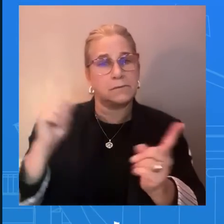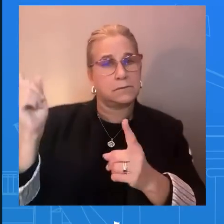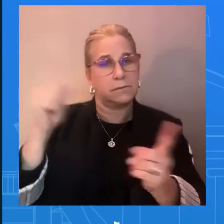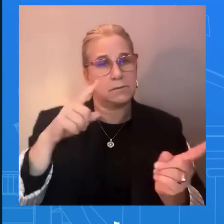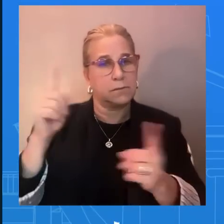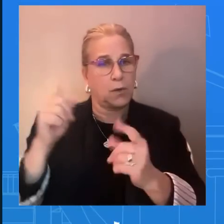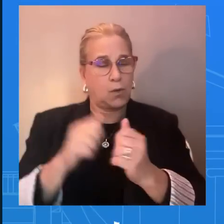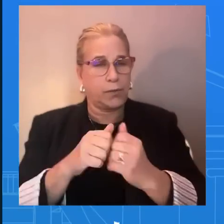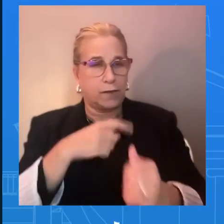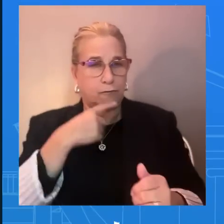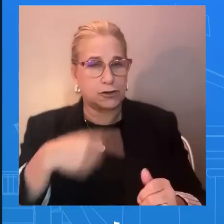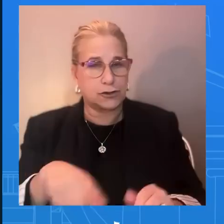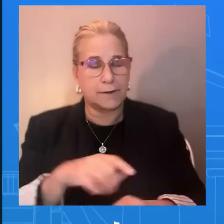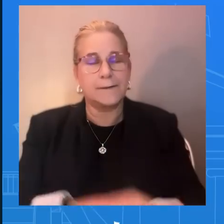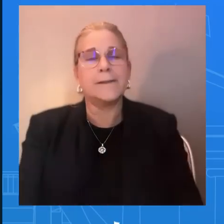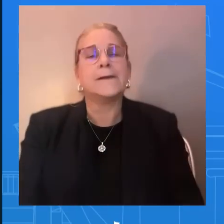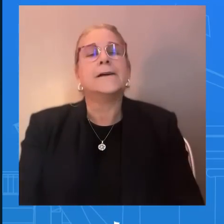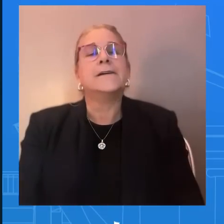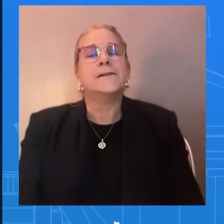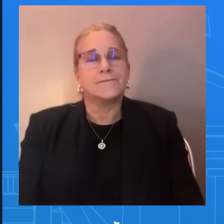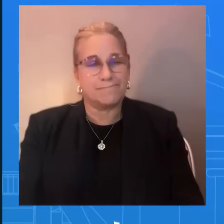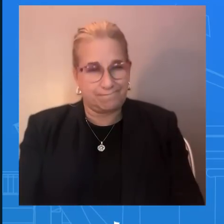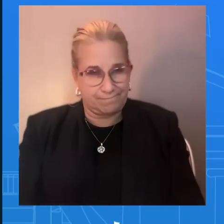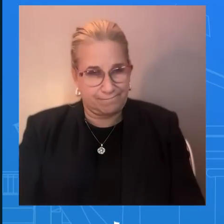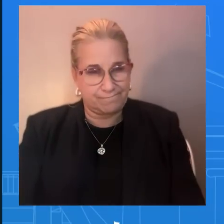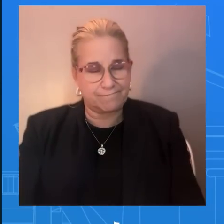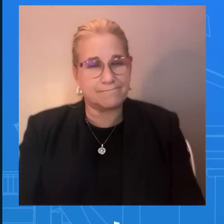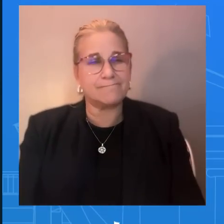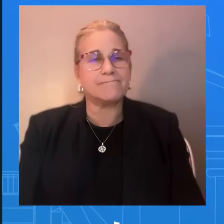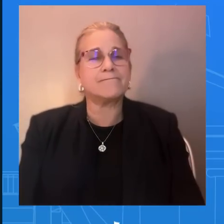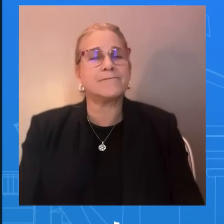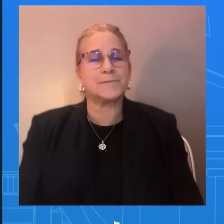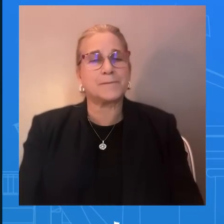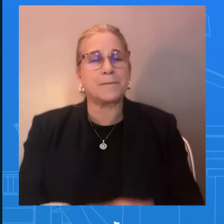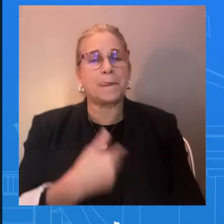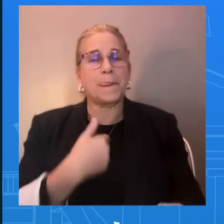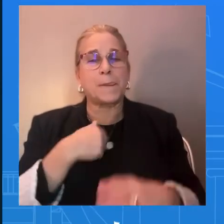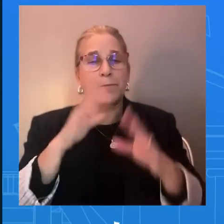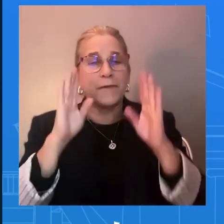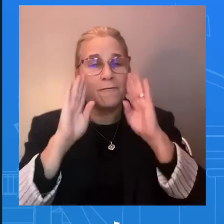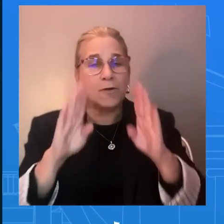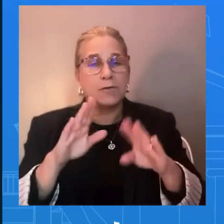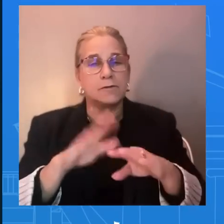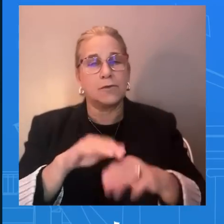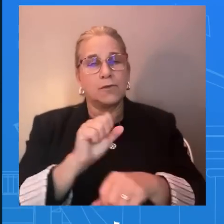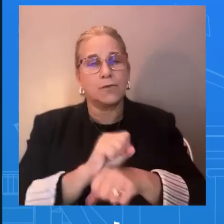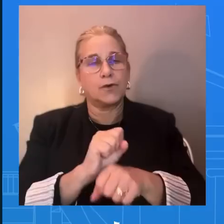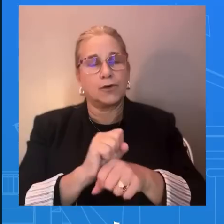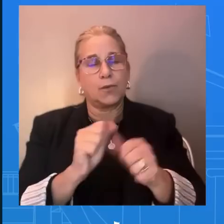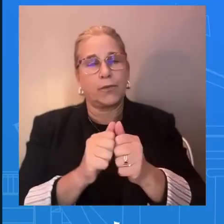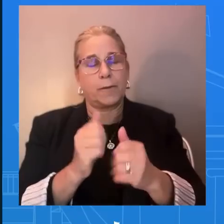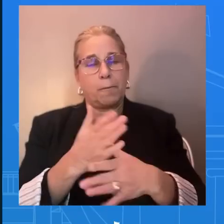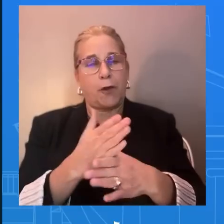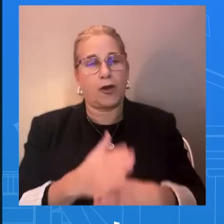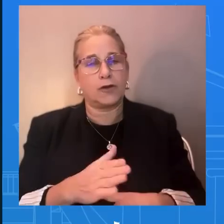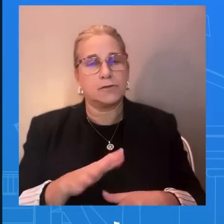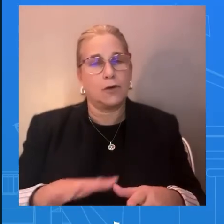what we’re focused on is on the work- -- the -- working with partners around the world and to build the broadcast [broadest] and deepest coalitions